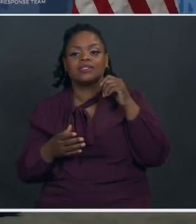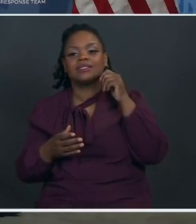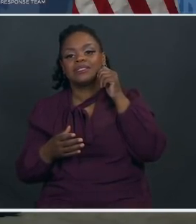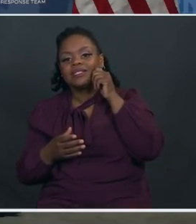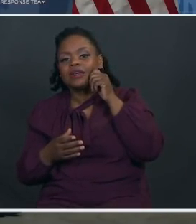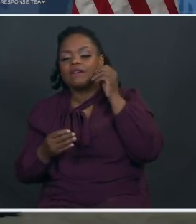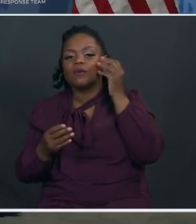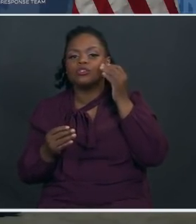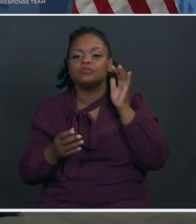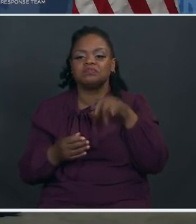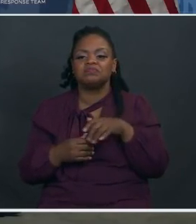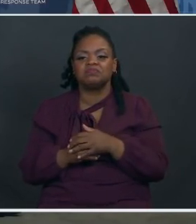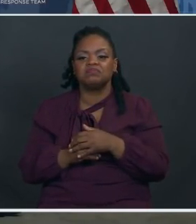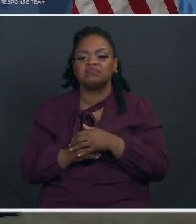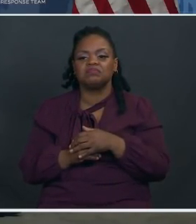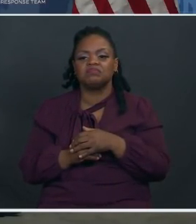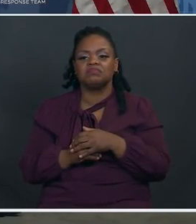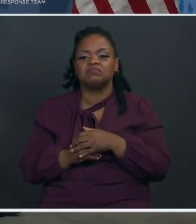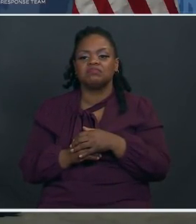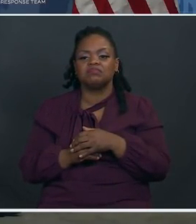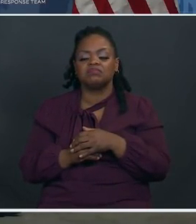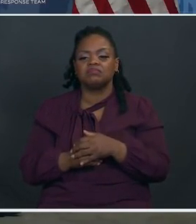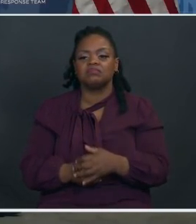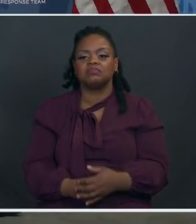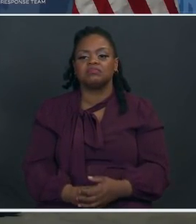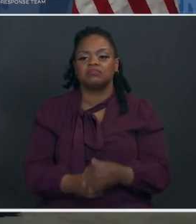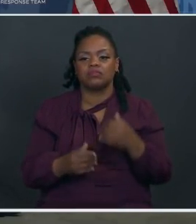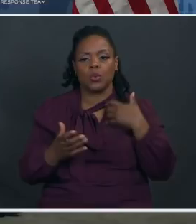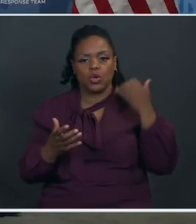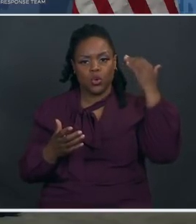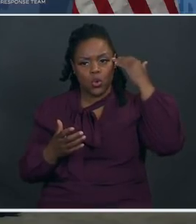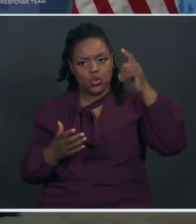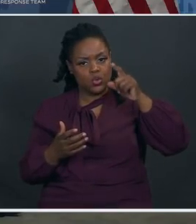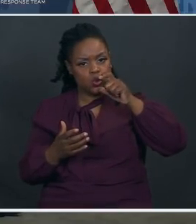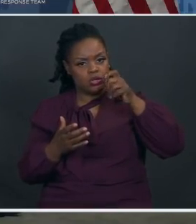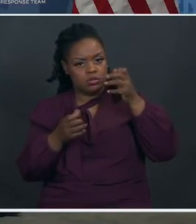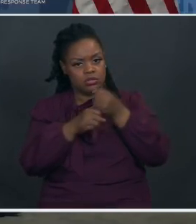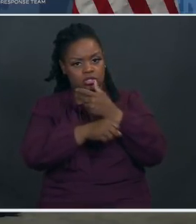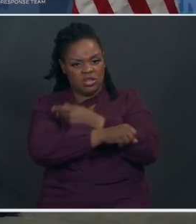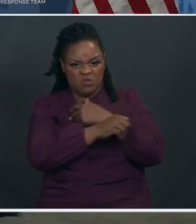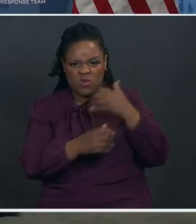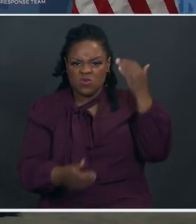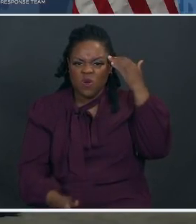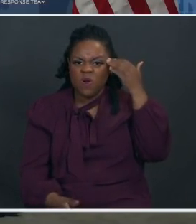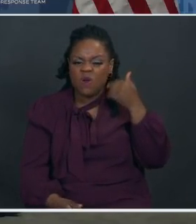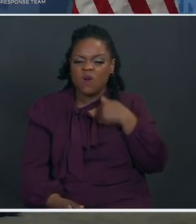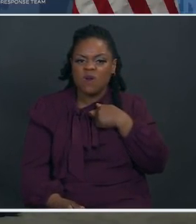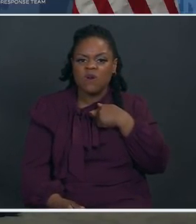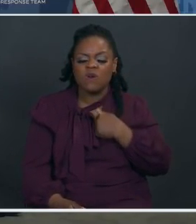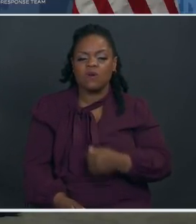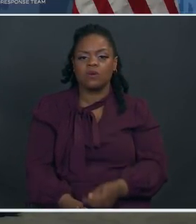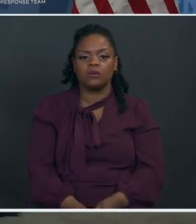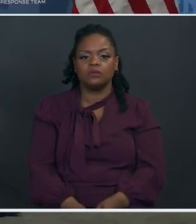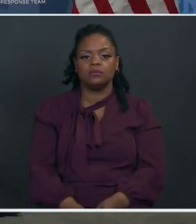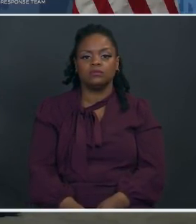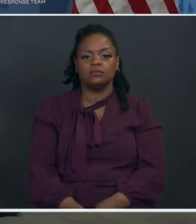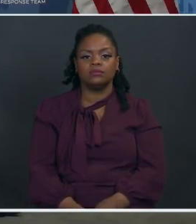when it comes to the people that are getting vaccinated. Mr. Zients: So, Andy, why don't you take the first question and Dr. Nunez-Smith the second, please?